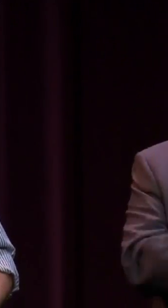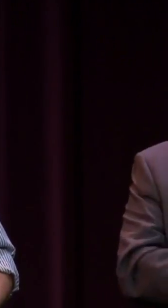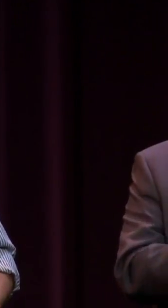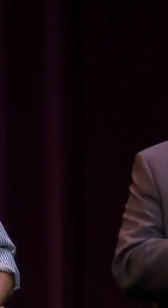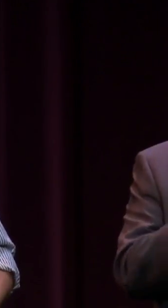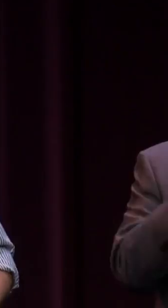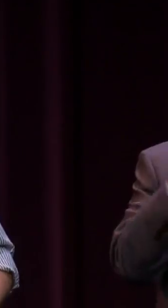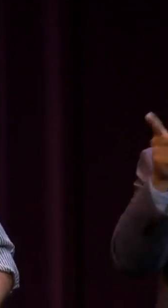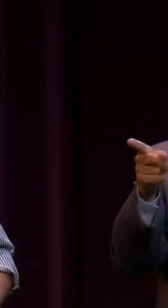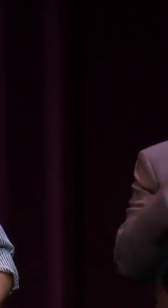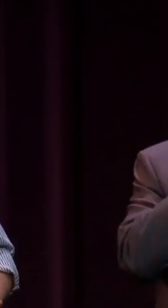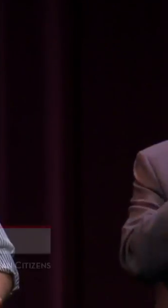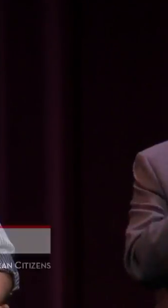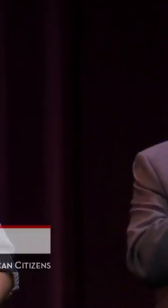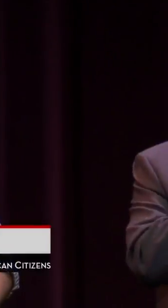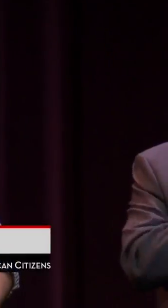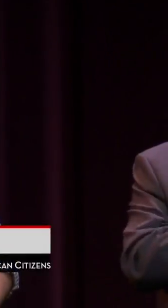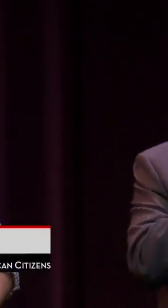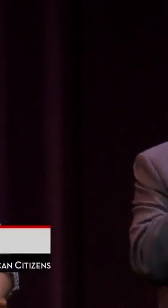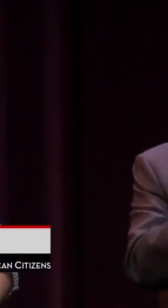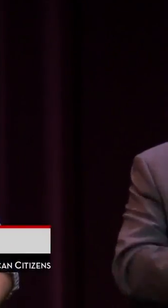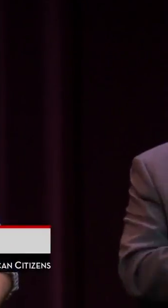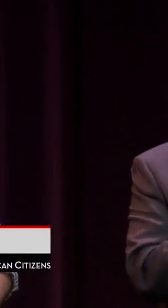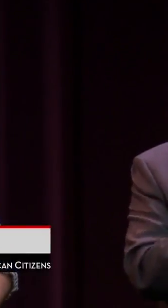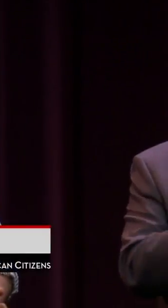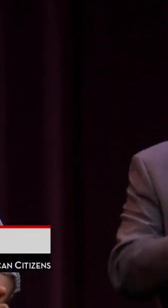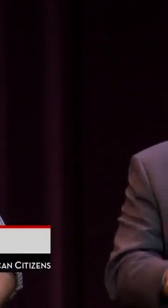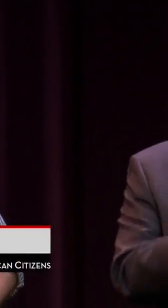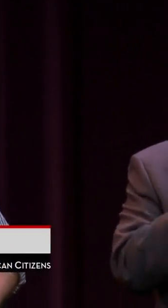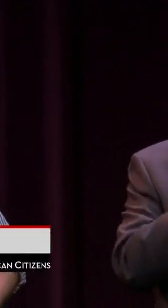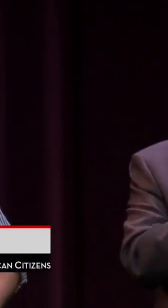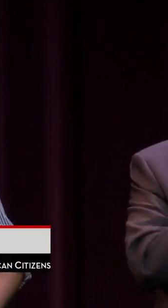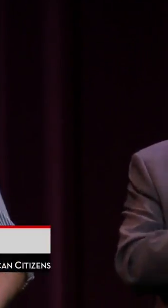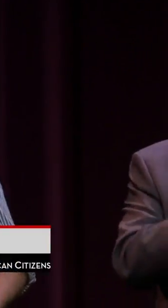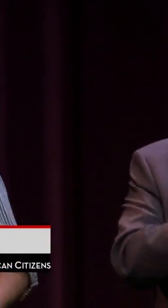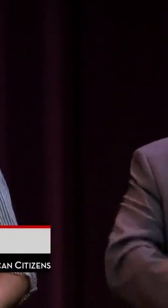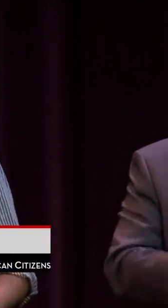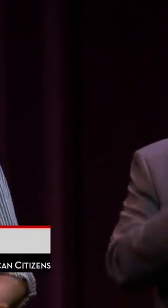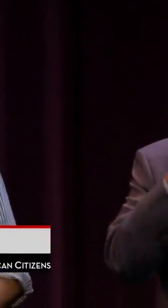YOU ARE NOT ALONE. WE WILL SUPPORT THIS FIGHT TO THE VERY END. THANK YOU.